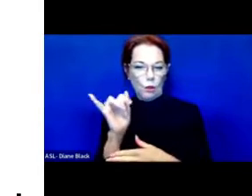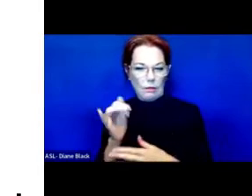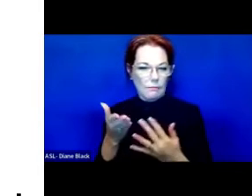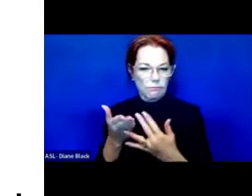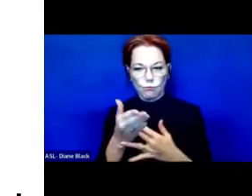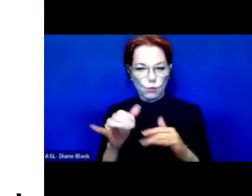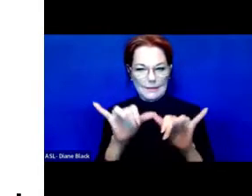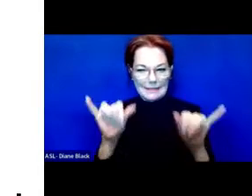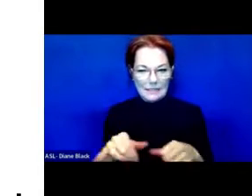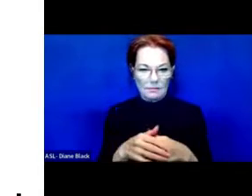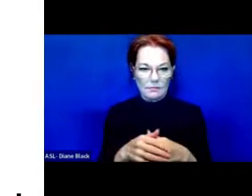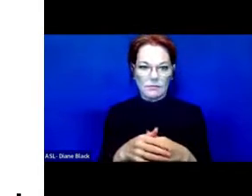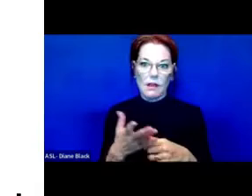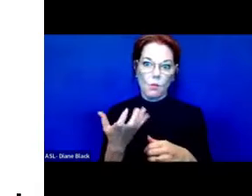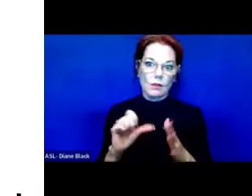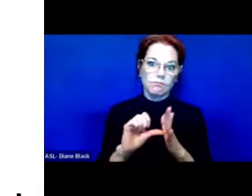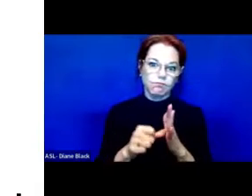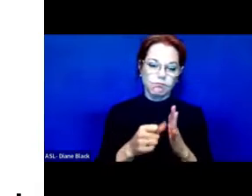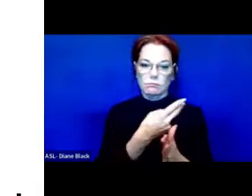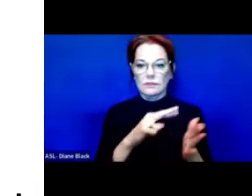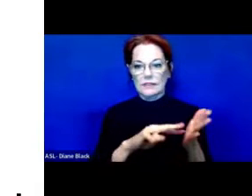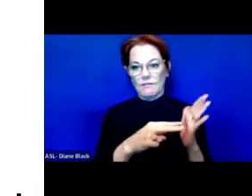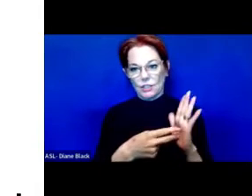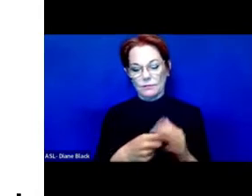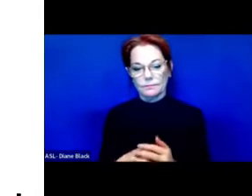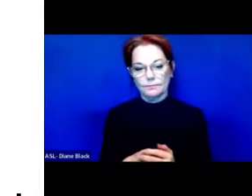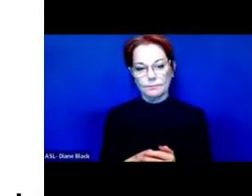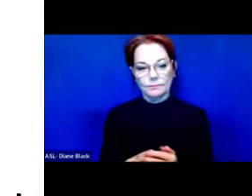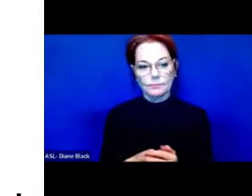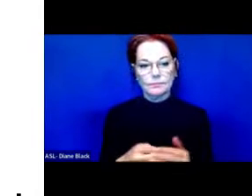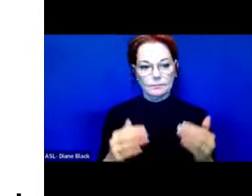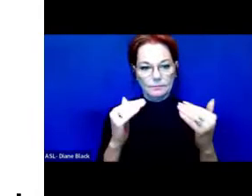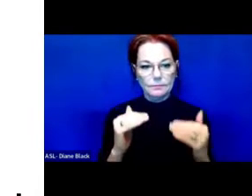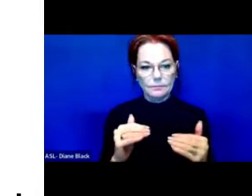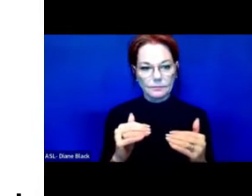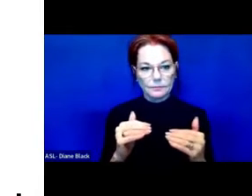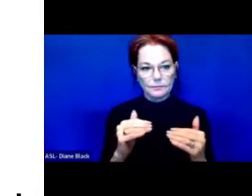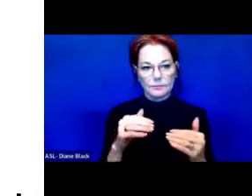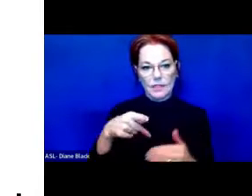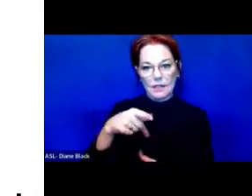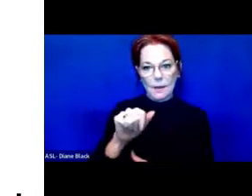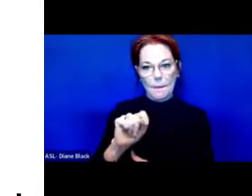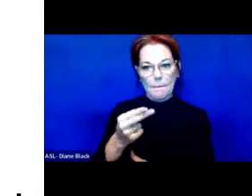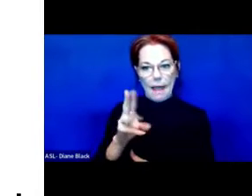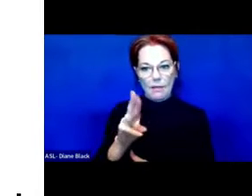note of that definition, and then we looked at pathways to justice system involvement. Why